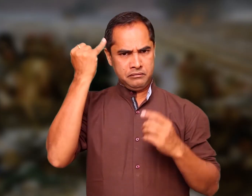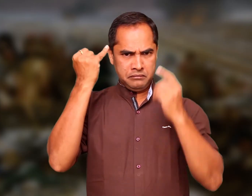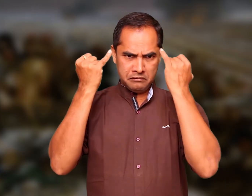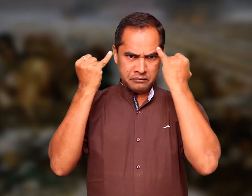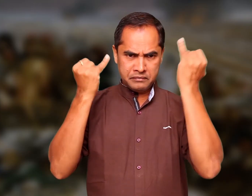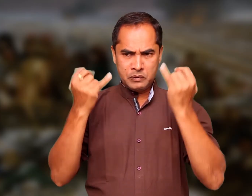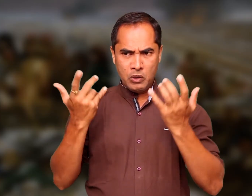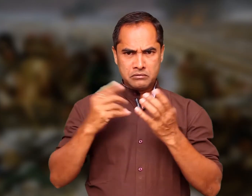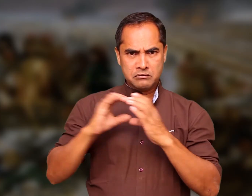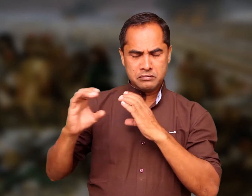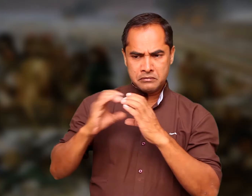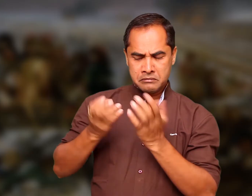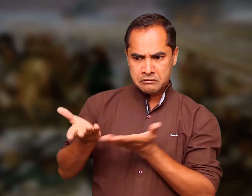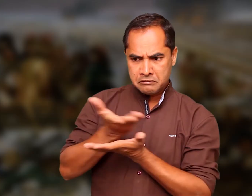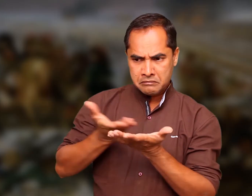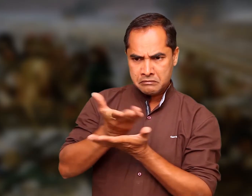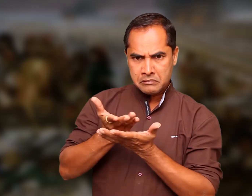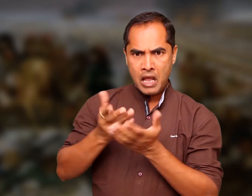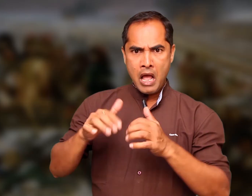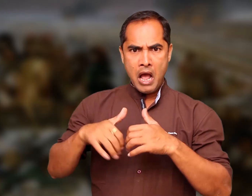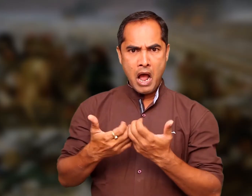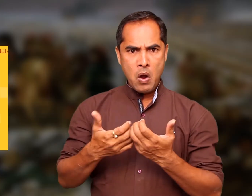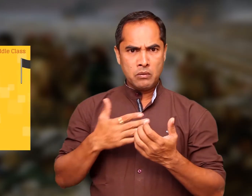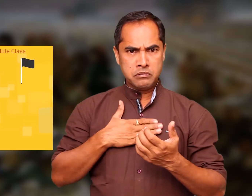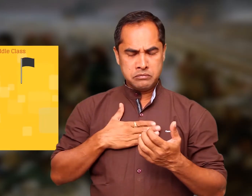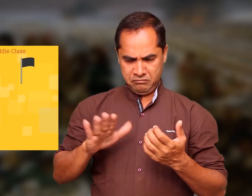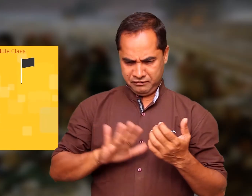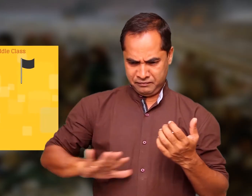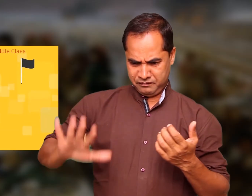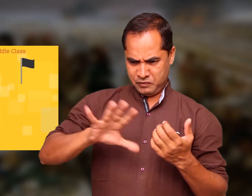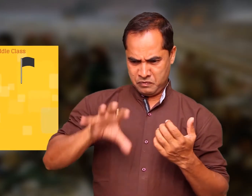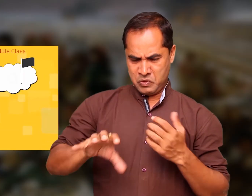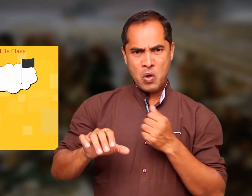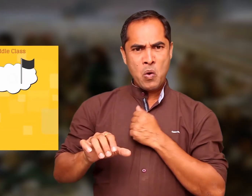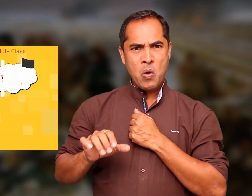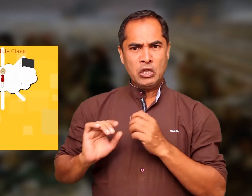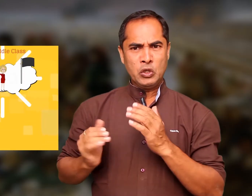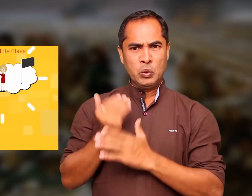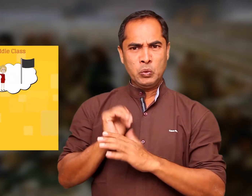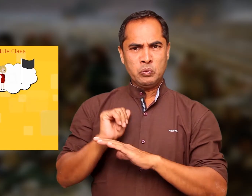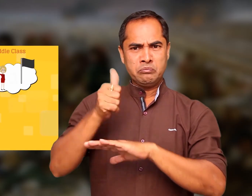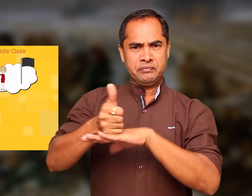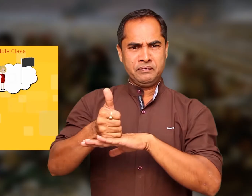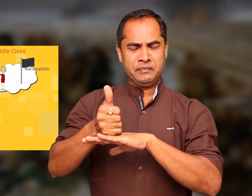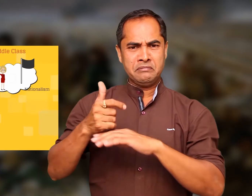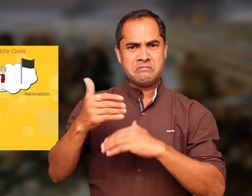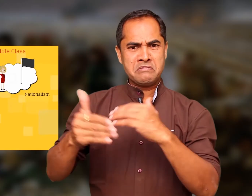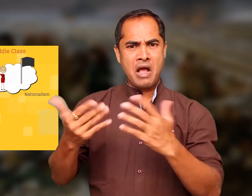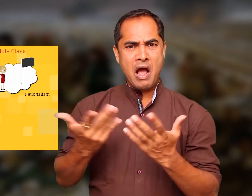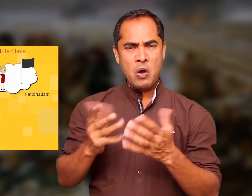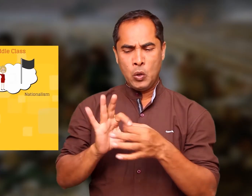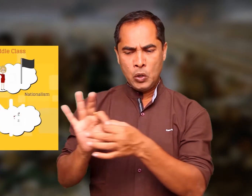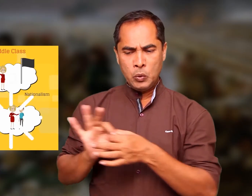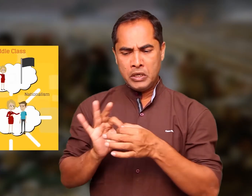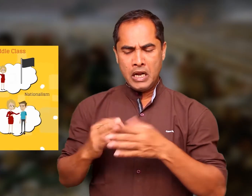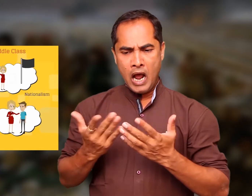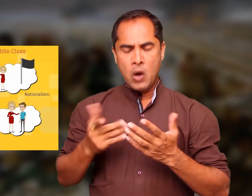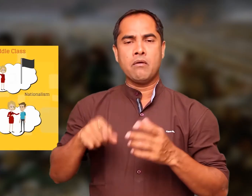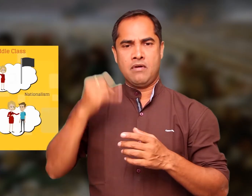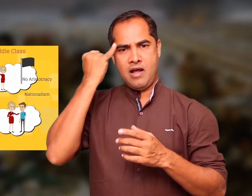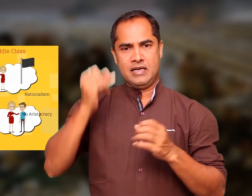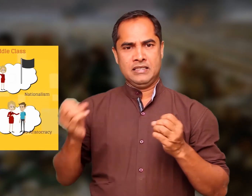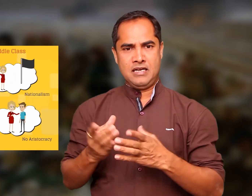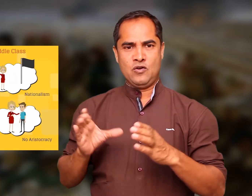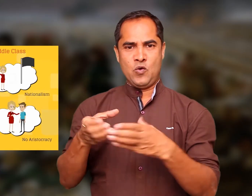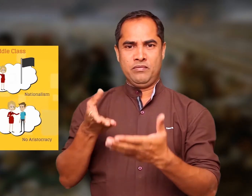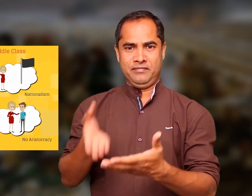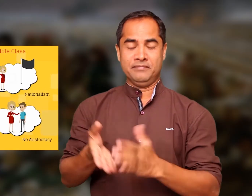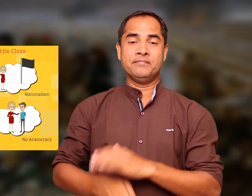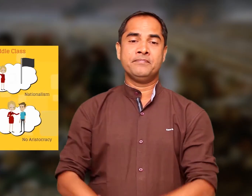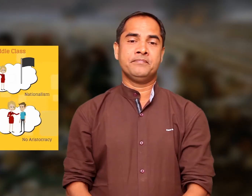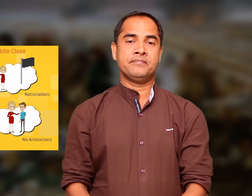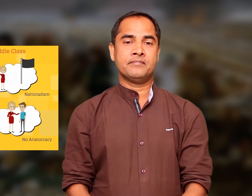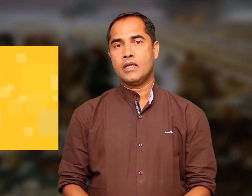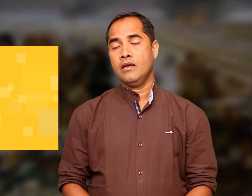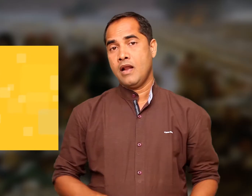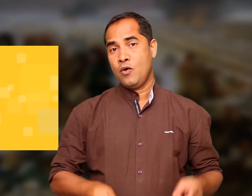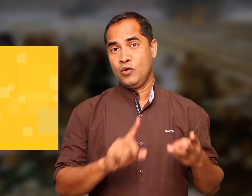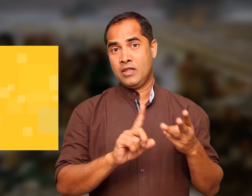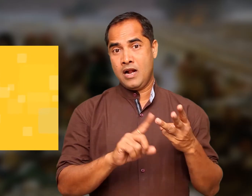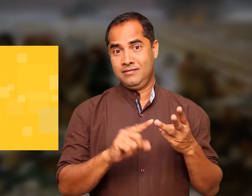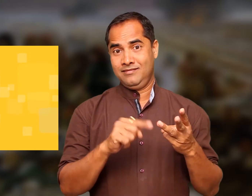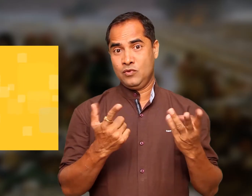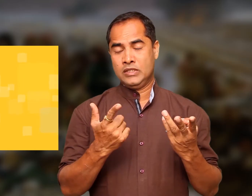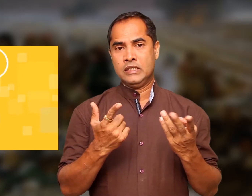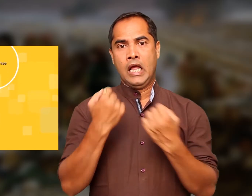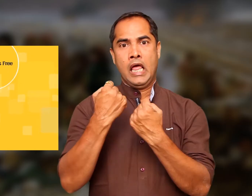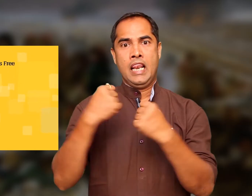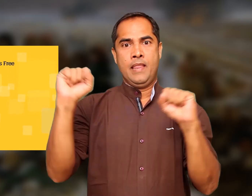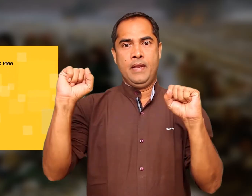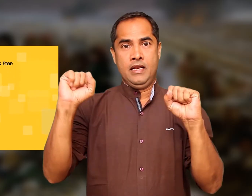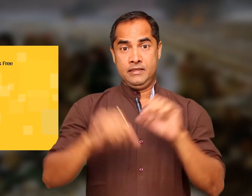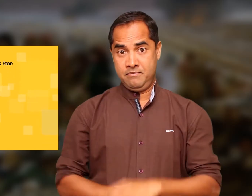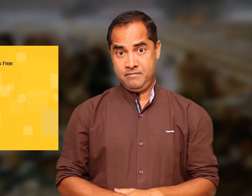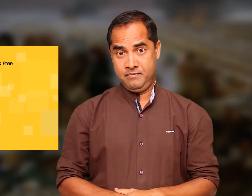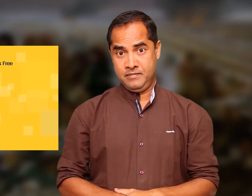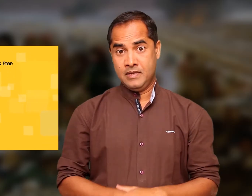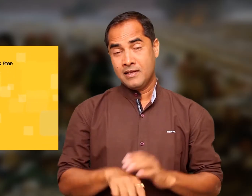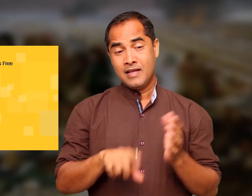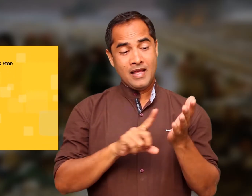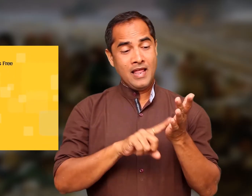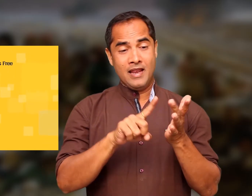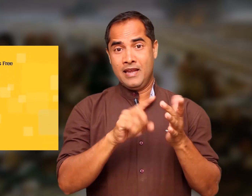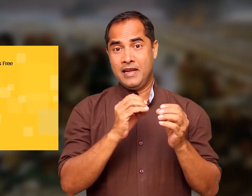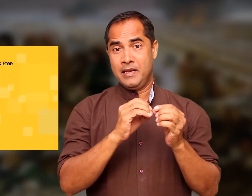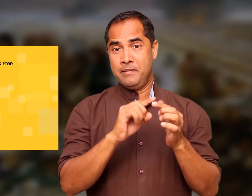shaped the ideas of national unity. The third reason was the idea of liberal